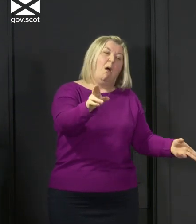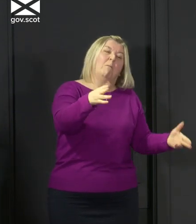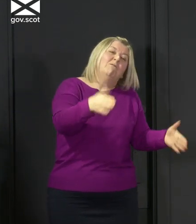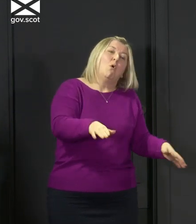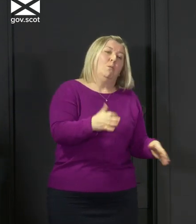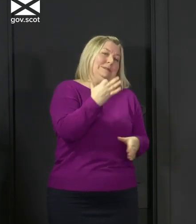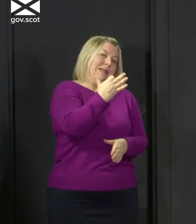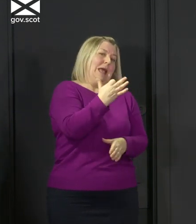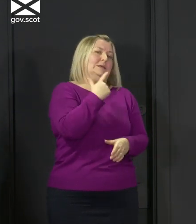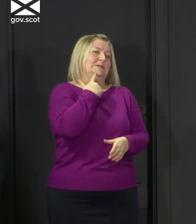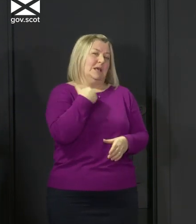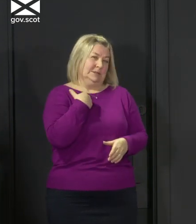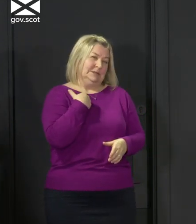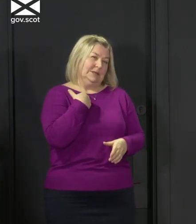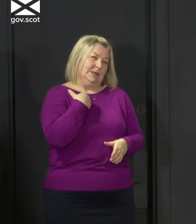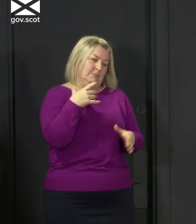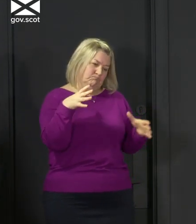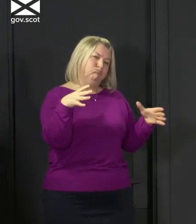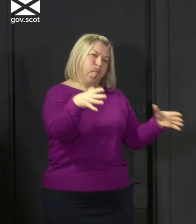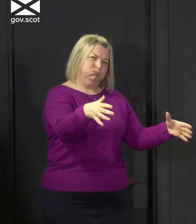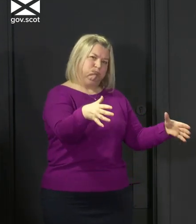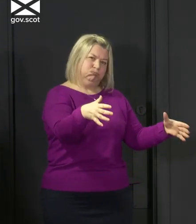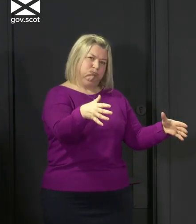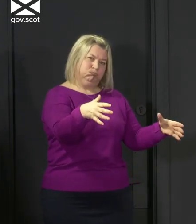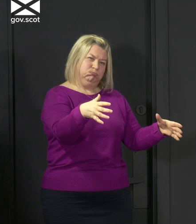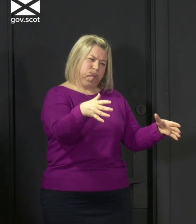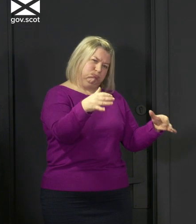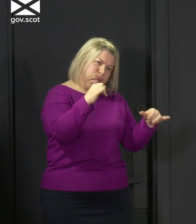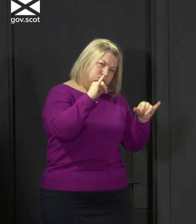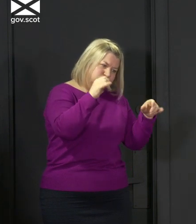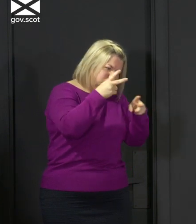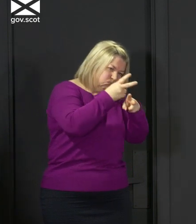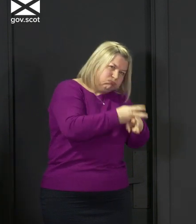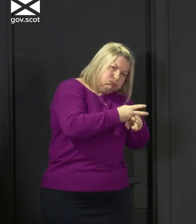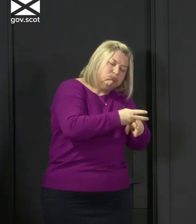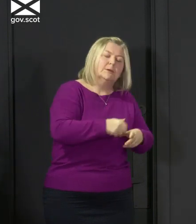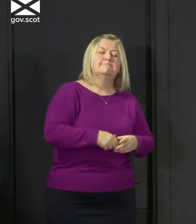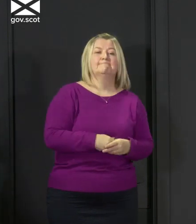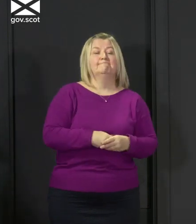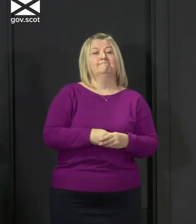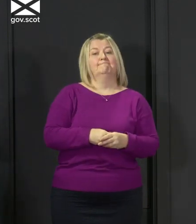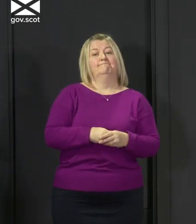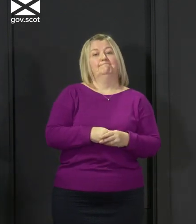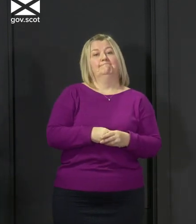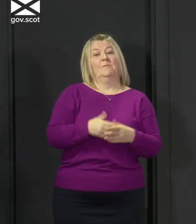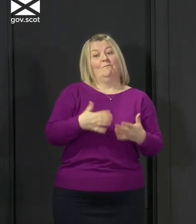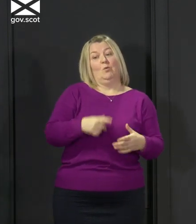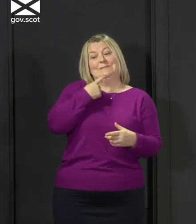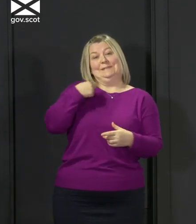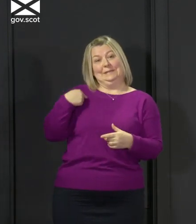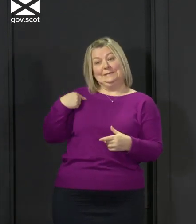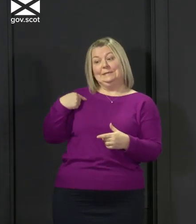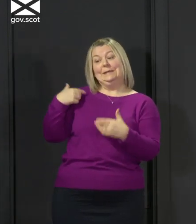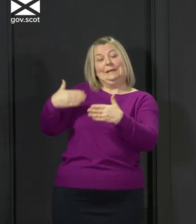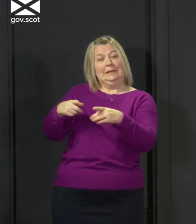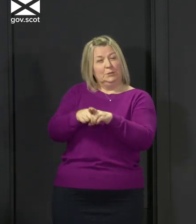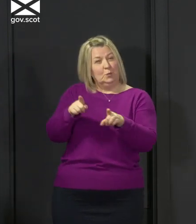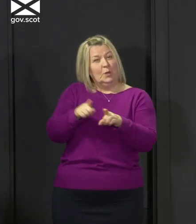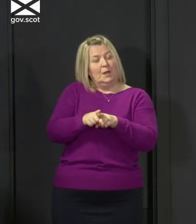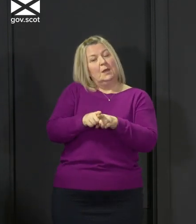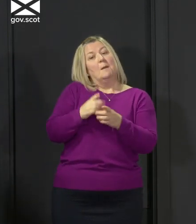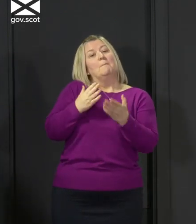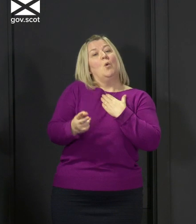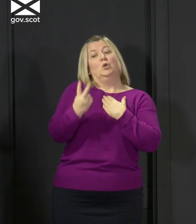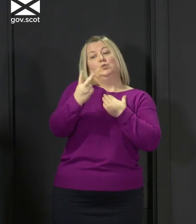And in the last 24 hours there have been two reported deaths of Covid-19, that takes the